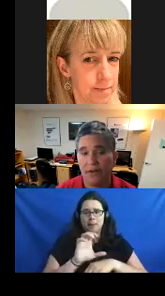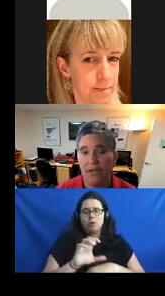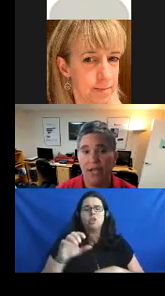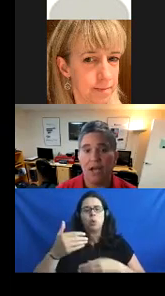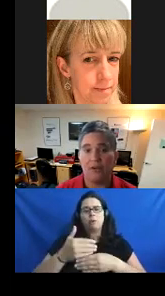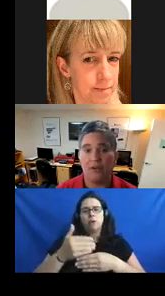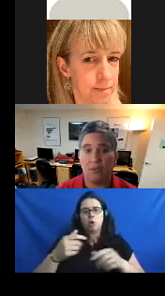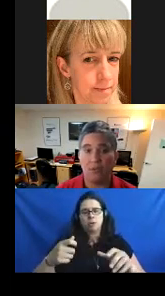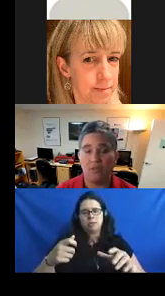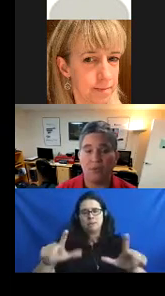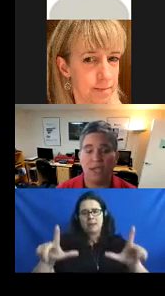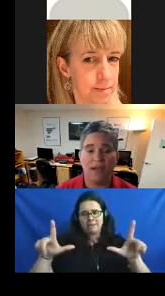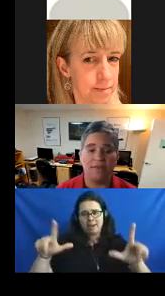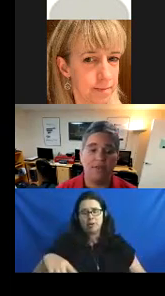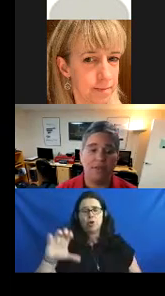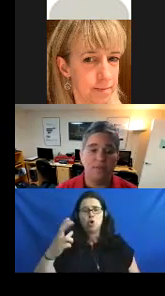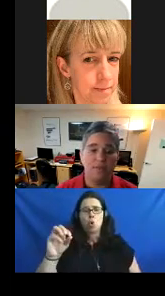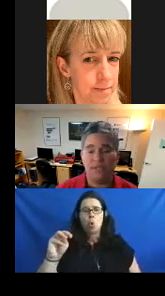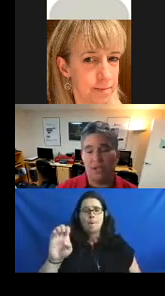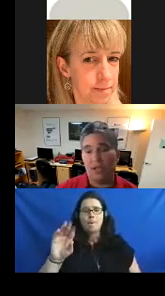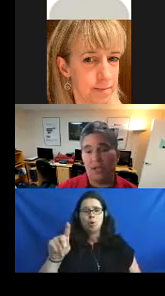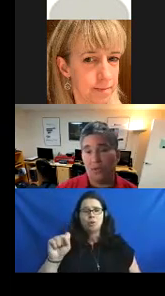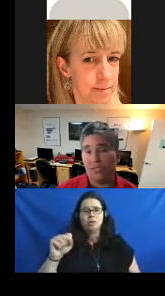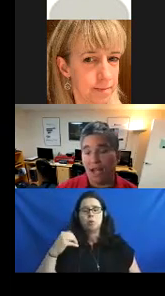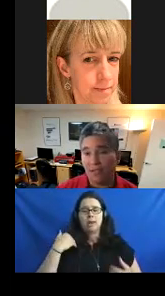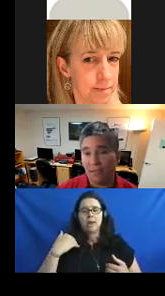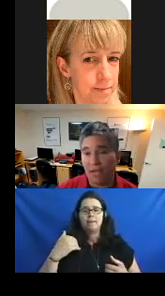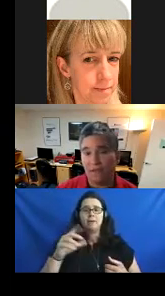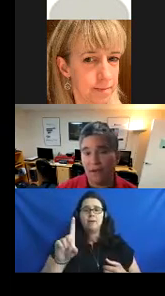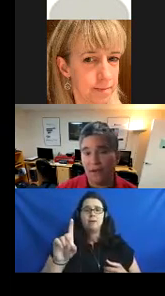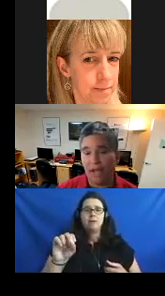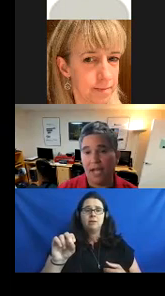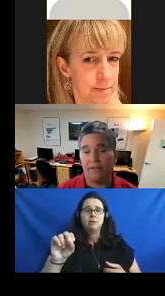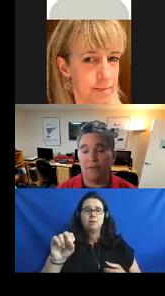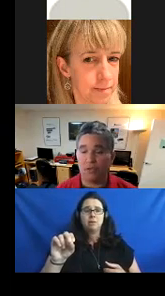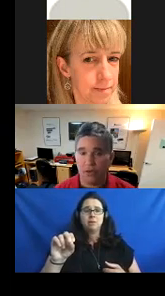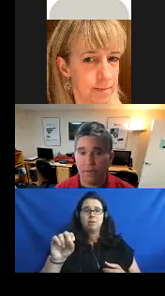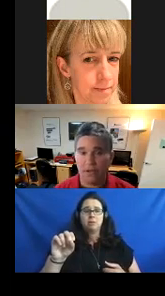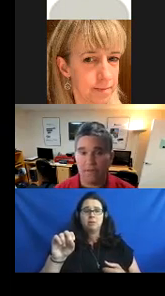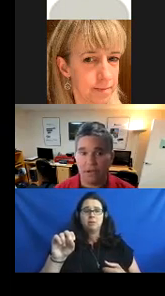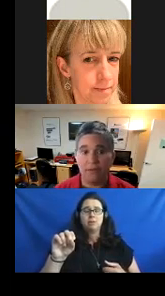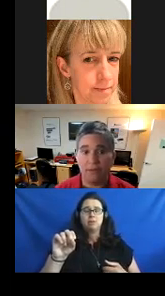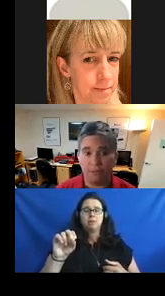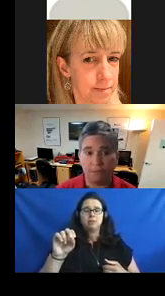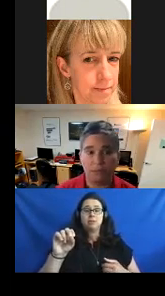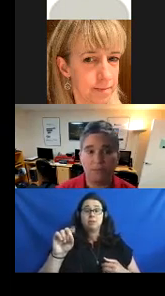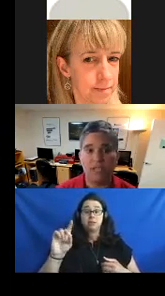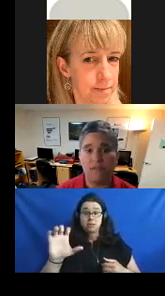ON ADOPT WE HAVE SCREEN IN CHROME BOOKS.